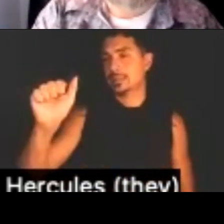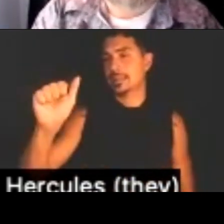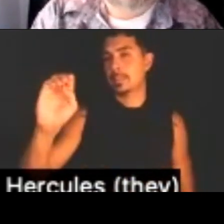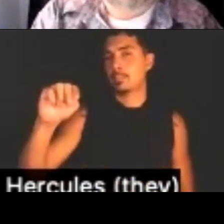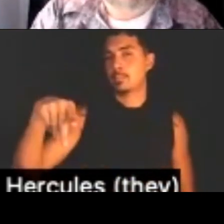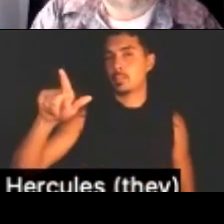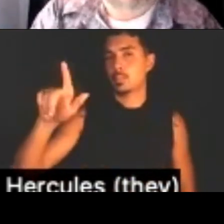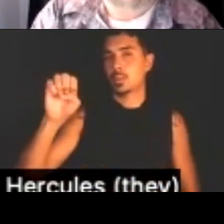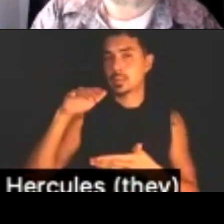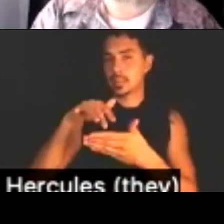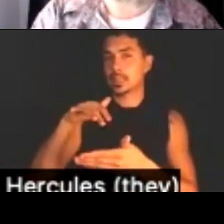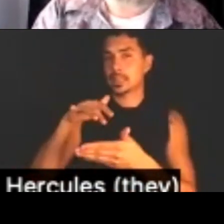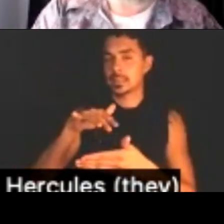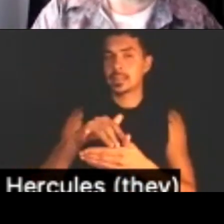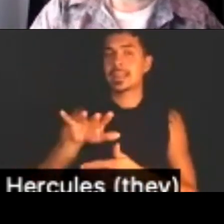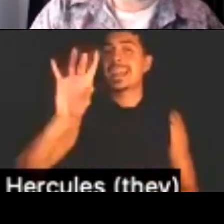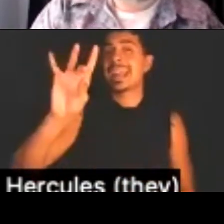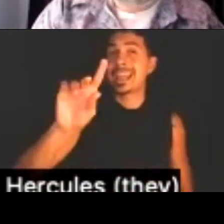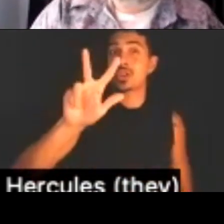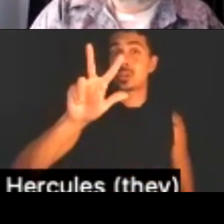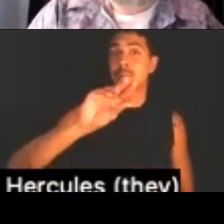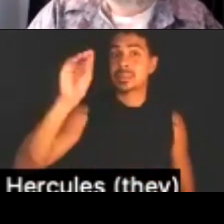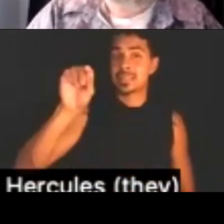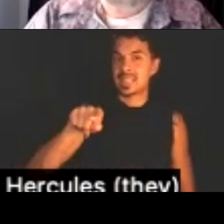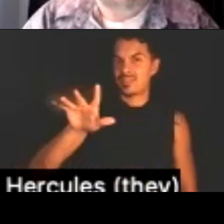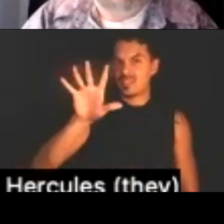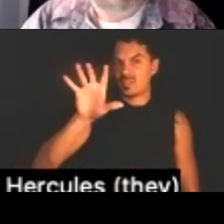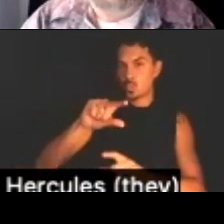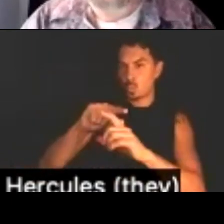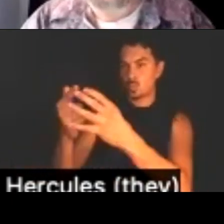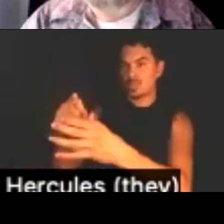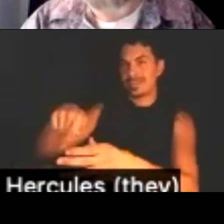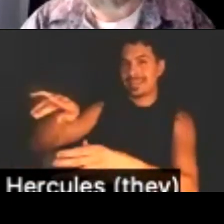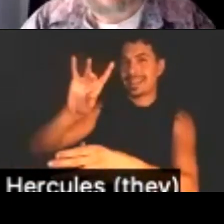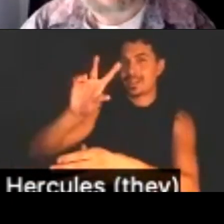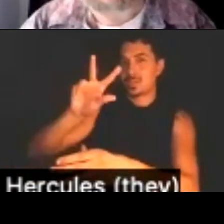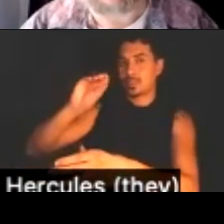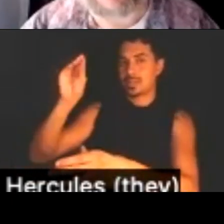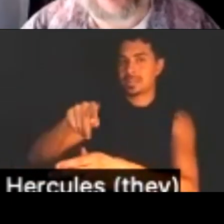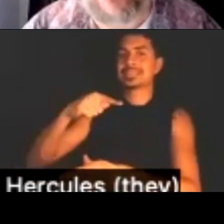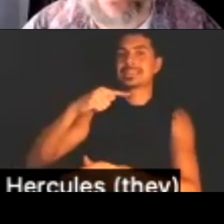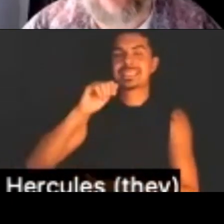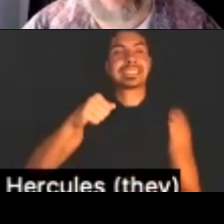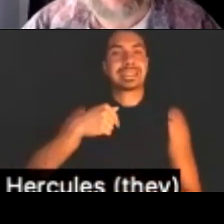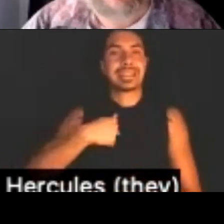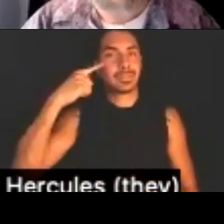83% said that they had a mental health condition that impacted their daily life.